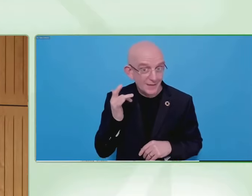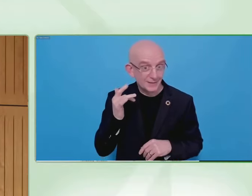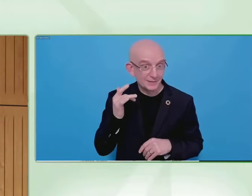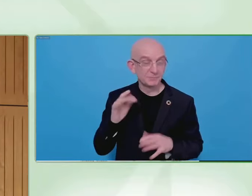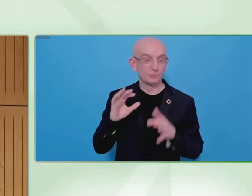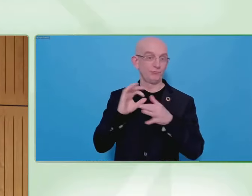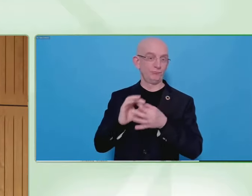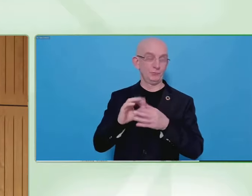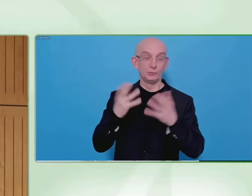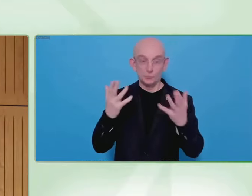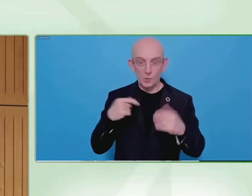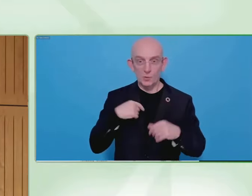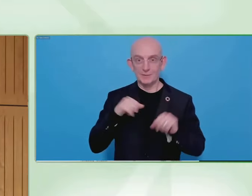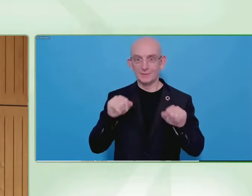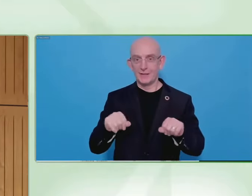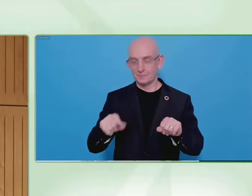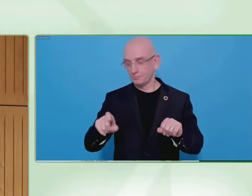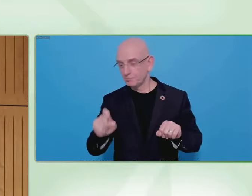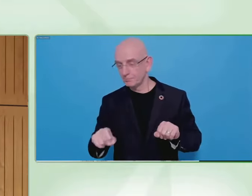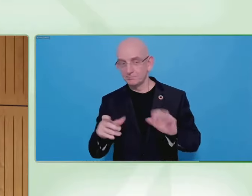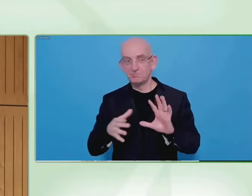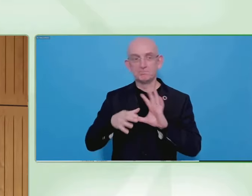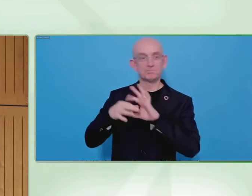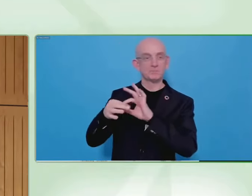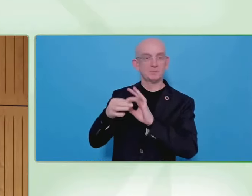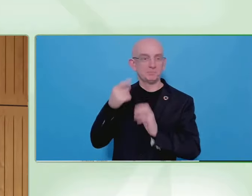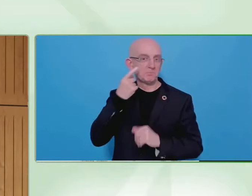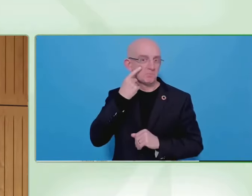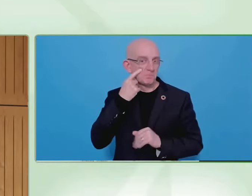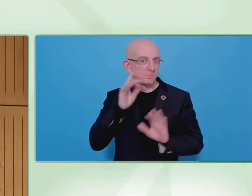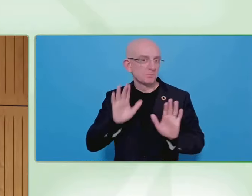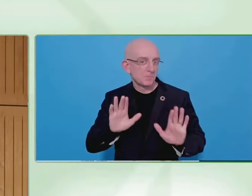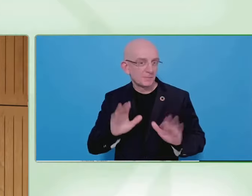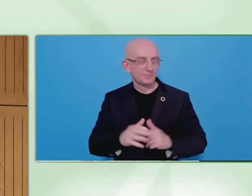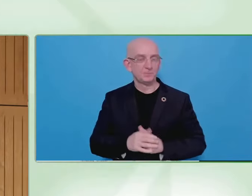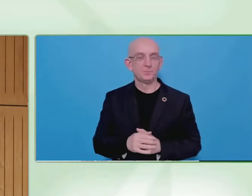It is always fun to be last.